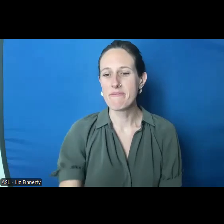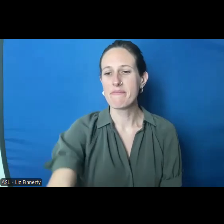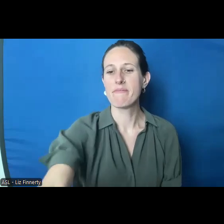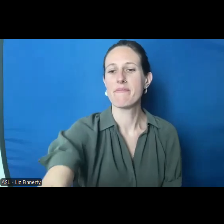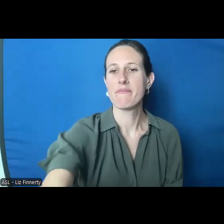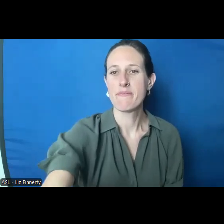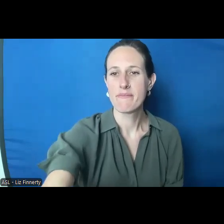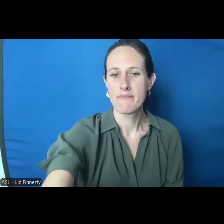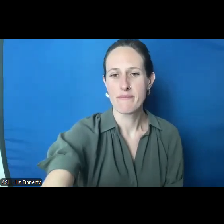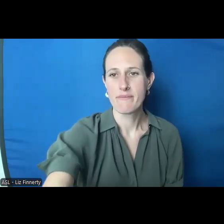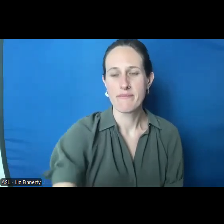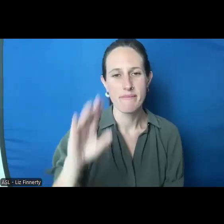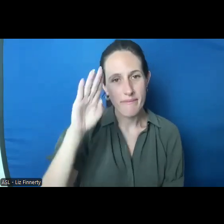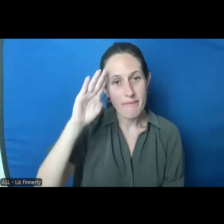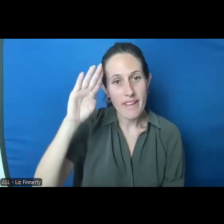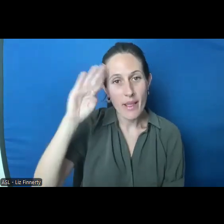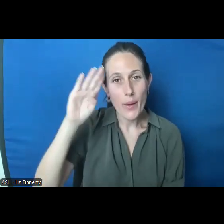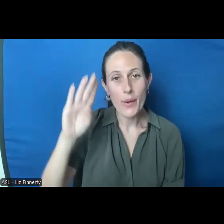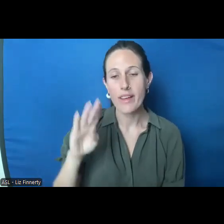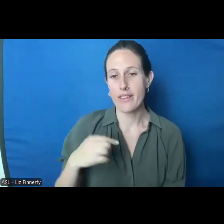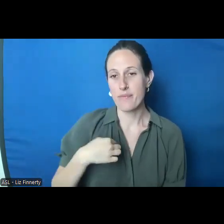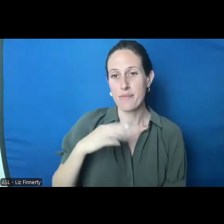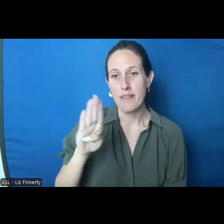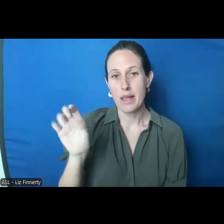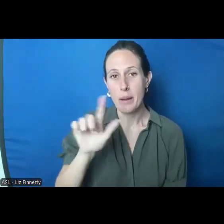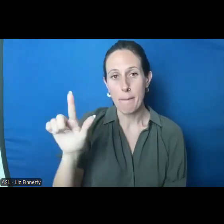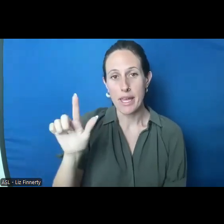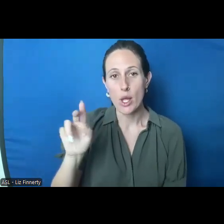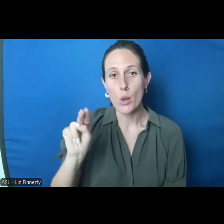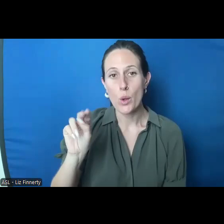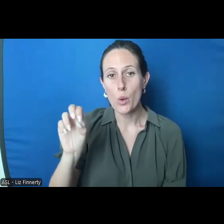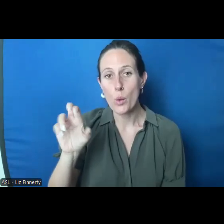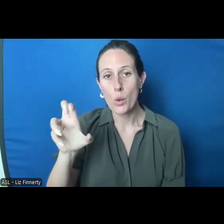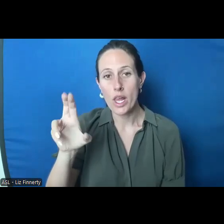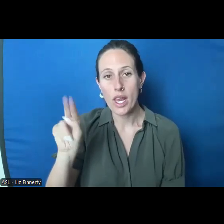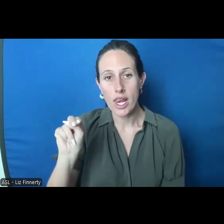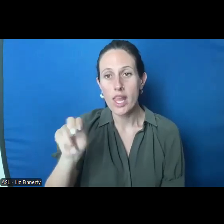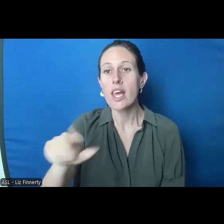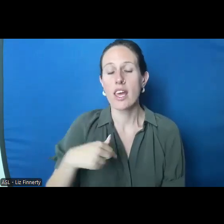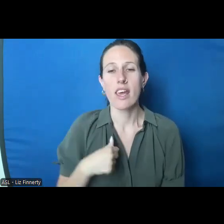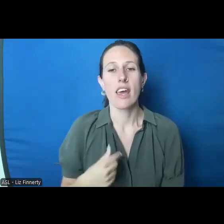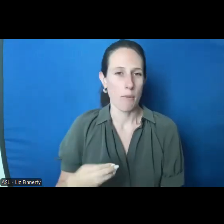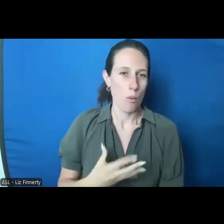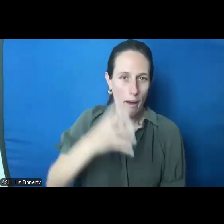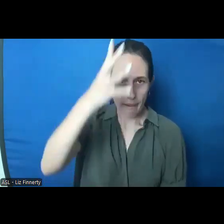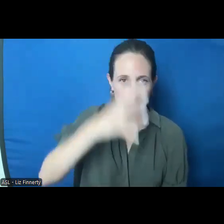all so much. Hi, everybody. My name is Bill Noonan, I'm a 45-year-old white male with a